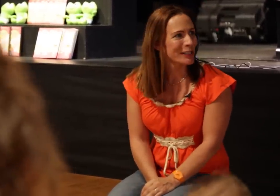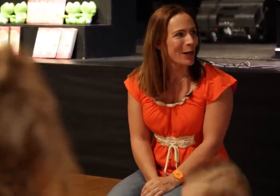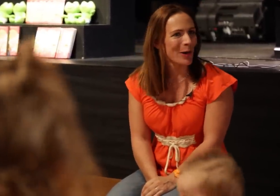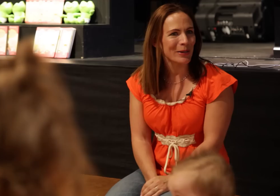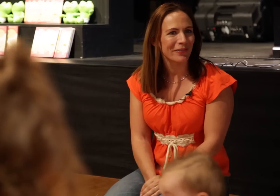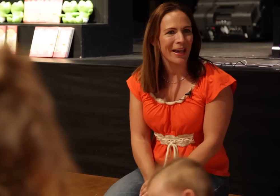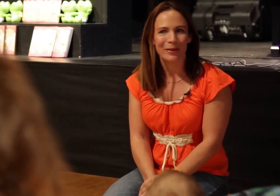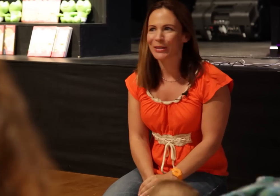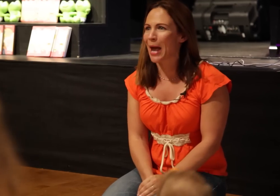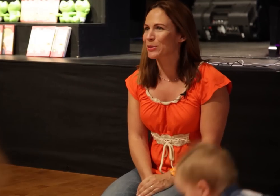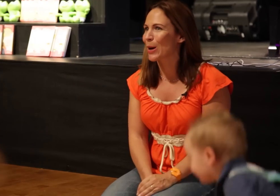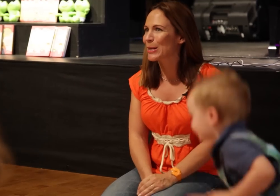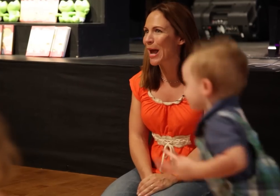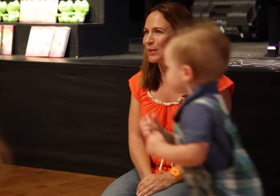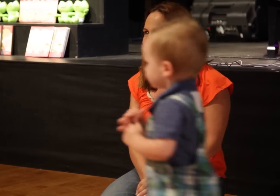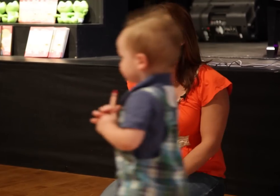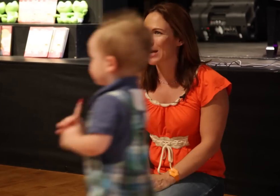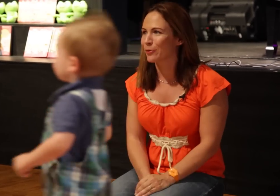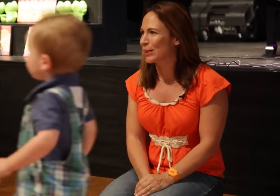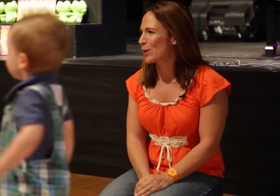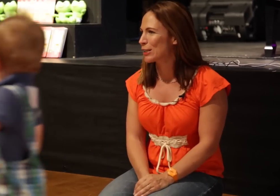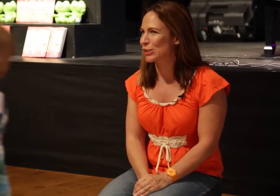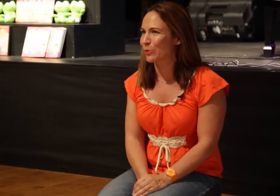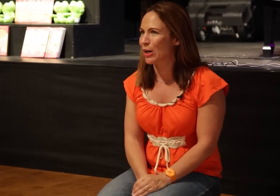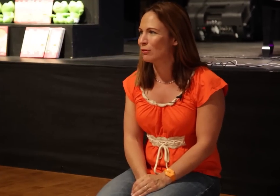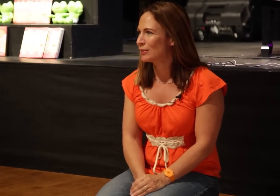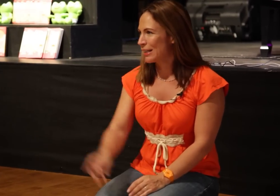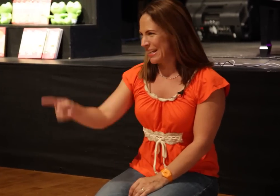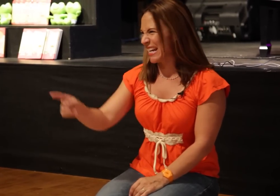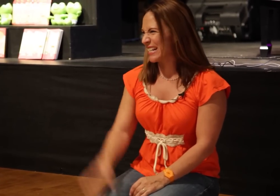in tow and fed or napped or not napped. Is it naptime for anybody just so we know? Yes.